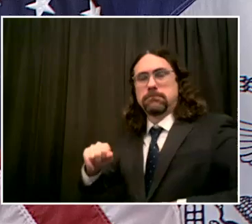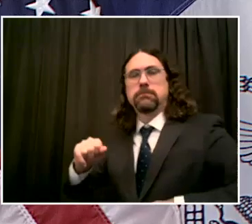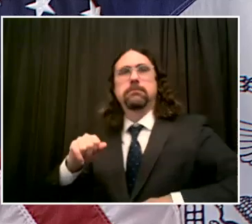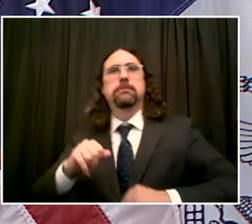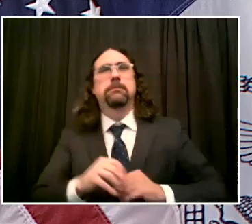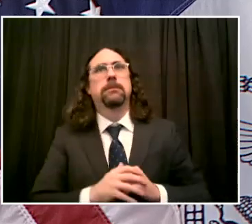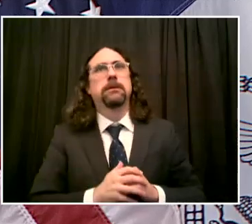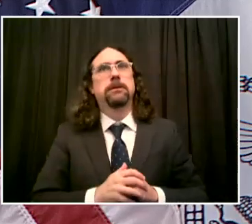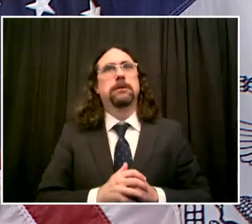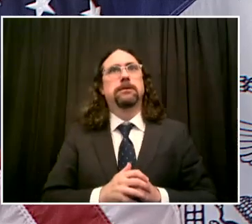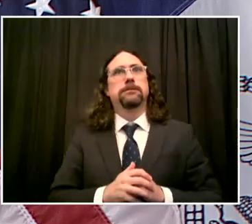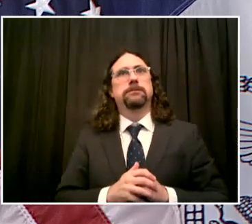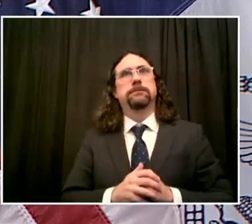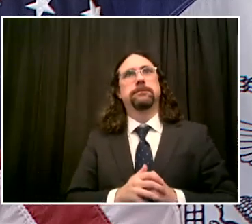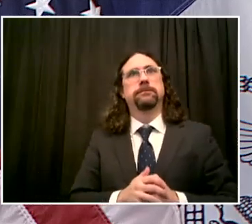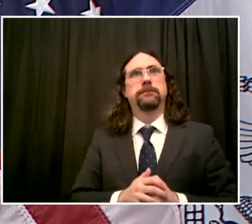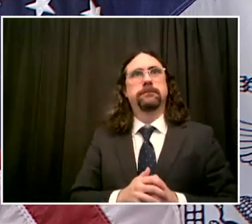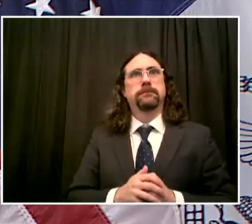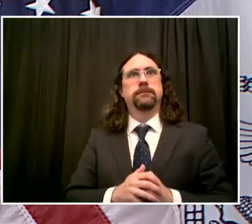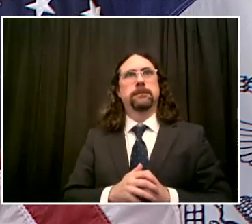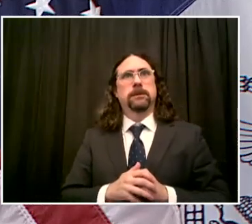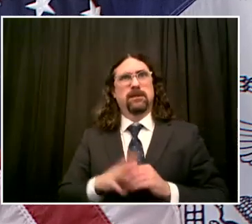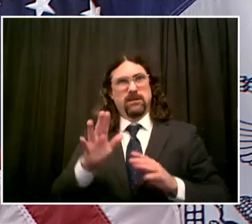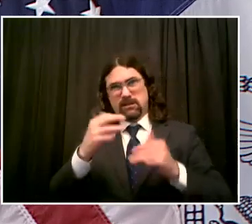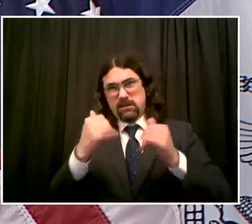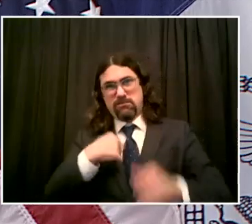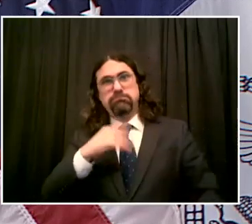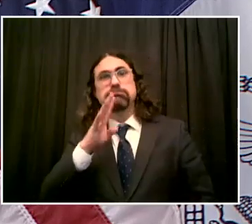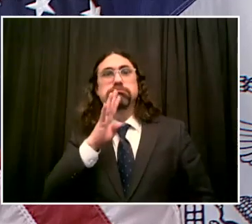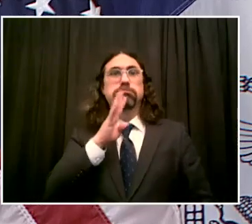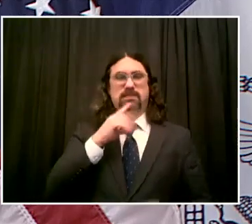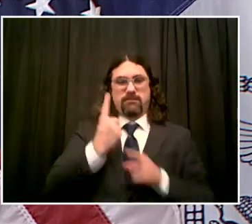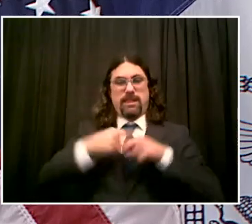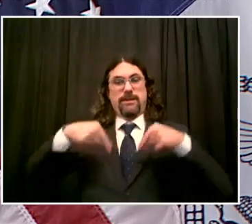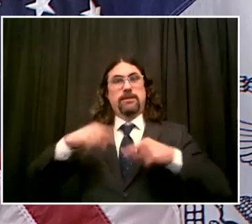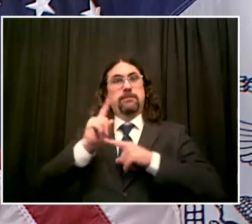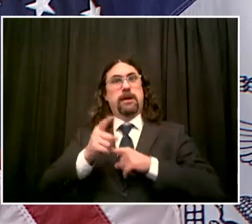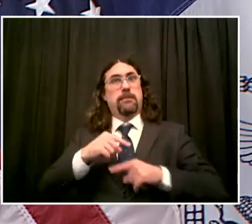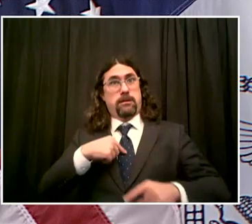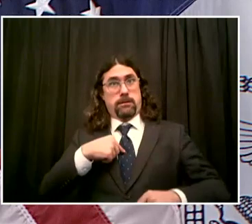CRITIQUES AND LOOKING FOR CHANGE WITH THE POLICE BUT SALO SPENT A LOT OF TIME TO WHEN I WAS A CITY COUNCILMEMBER